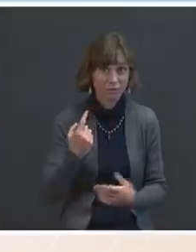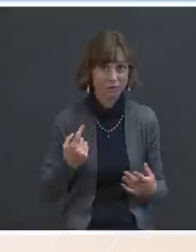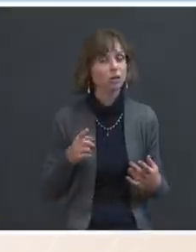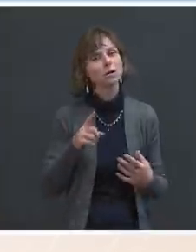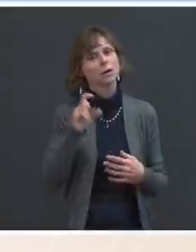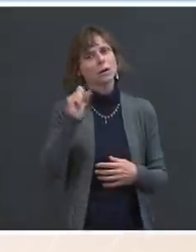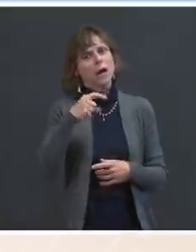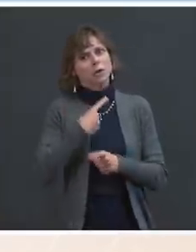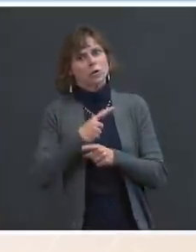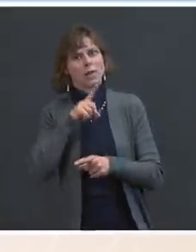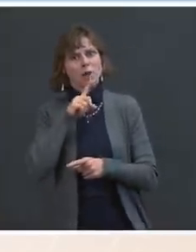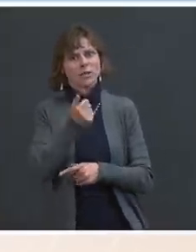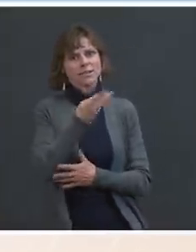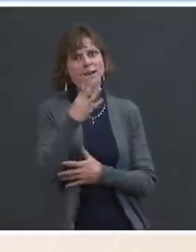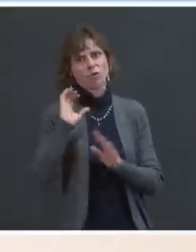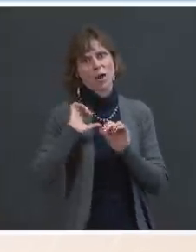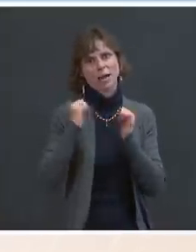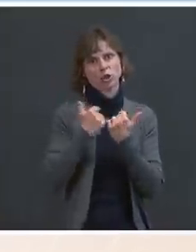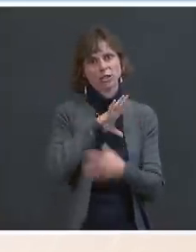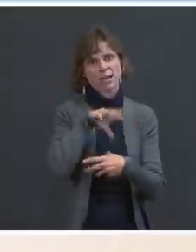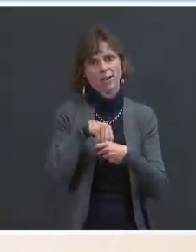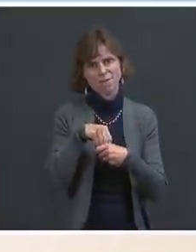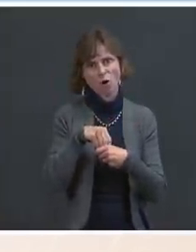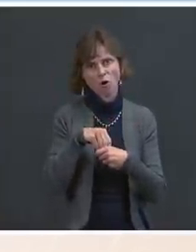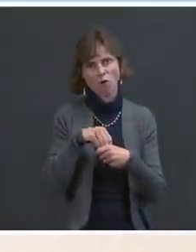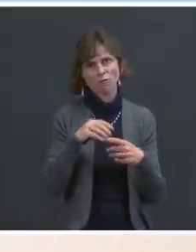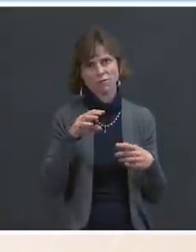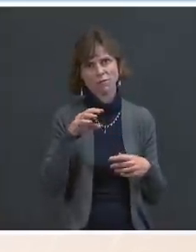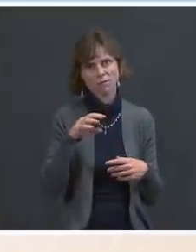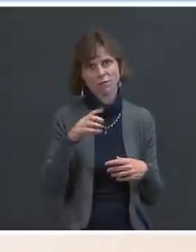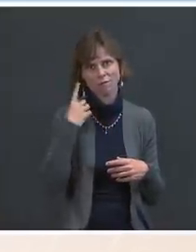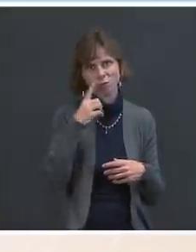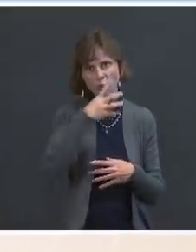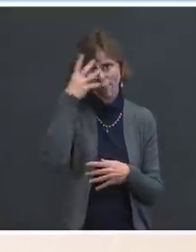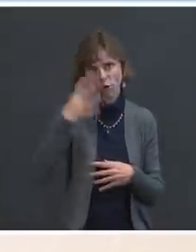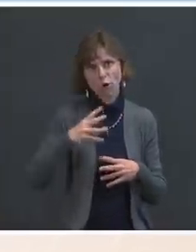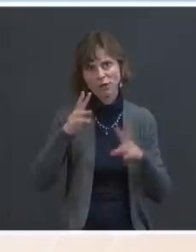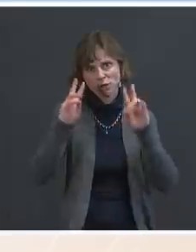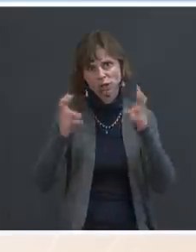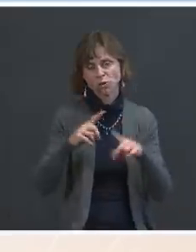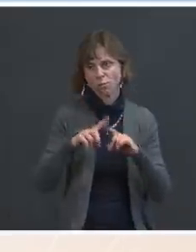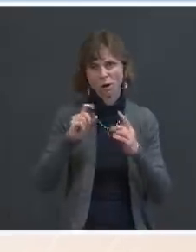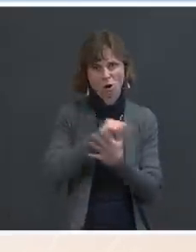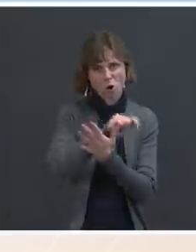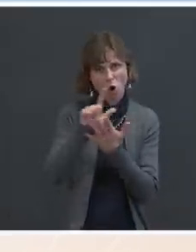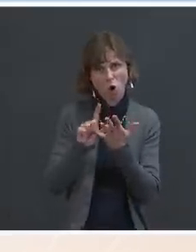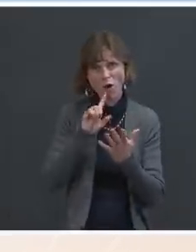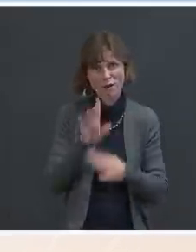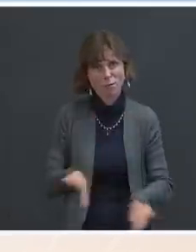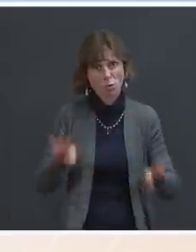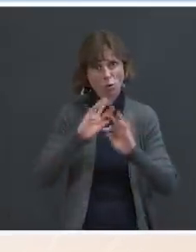involved in this effort, but I will say -- I would say they're all playing a pivotal role. The Department of Homeland Security.